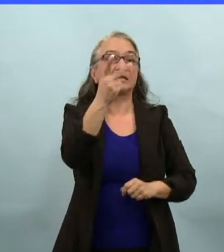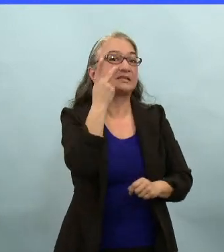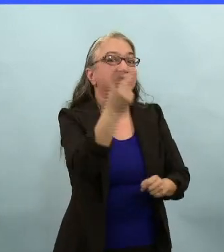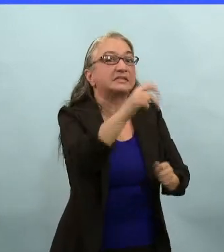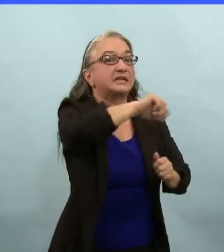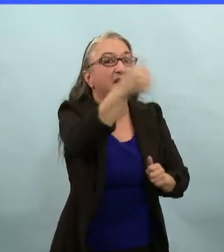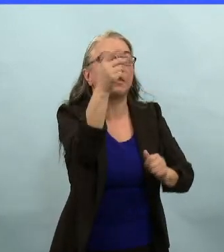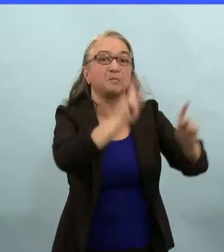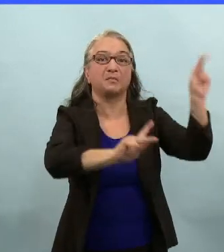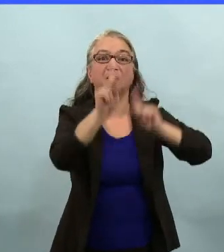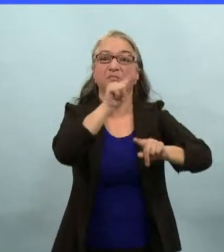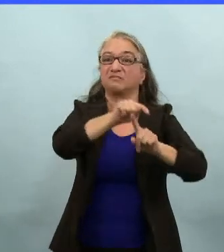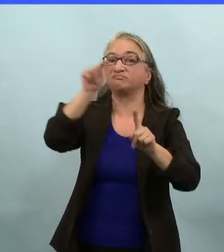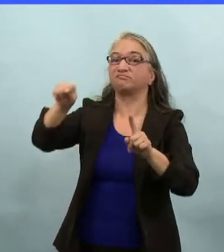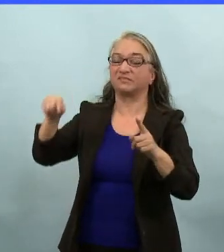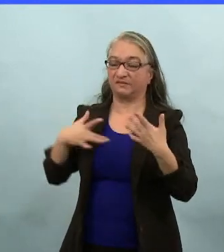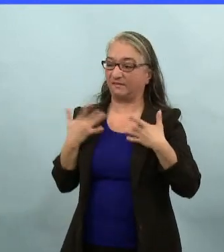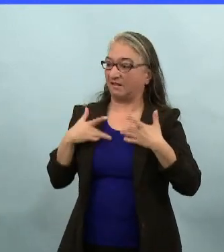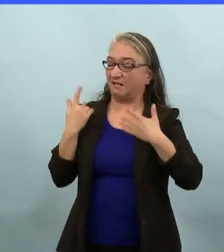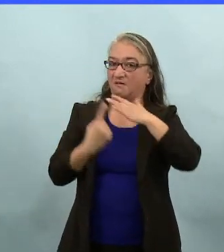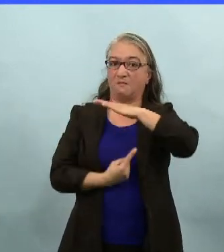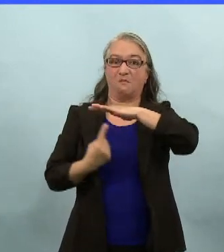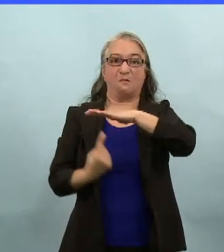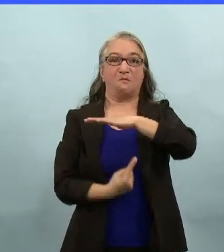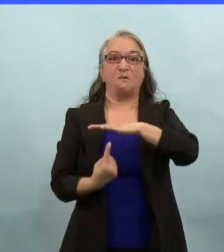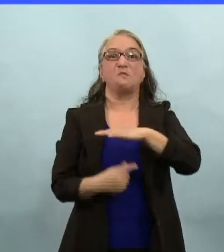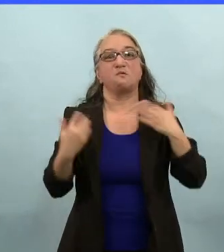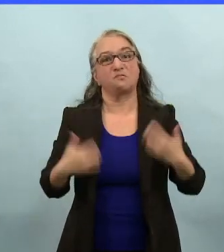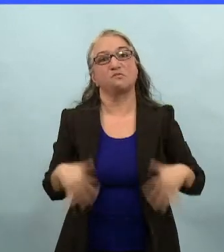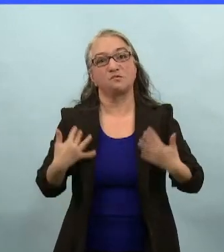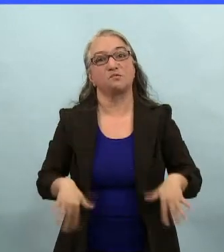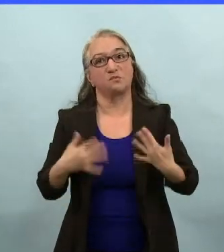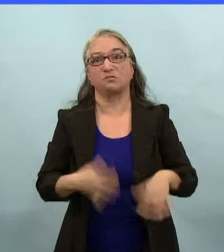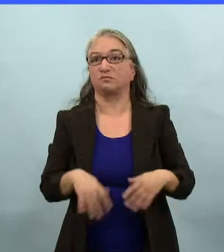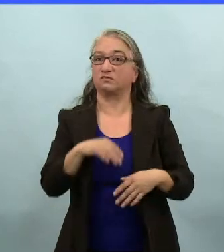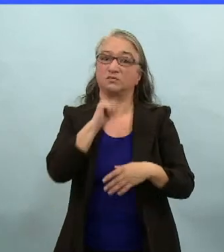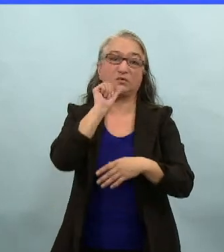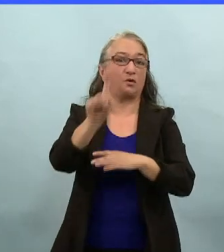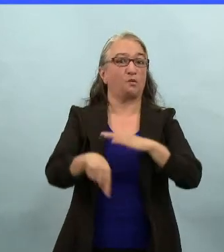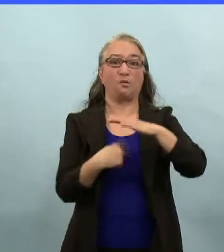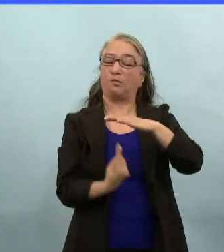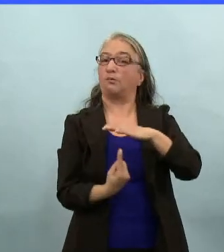you are not alone in this with the ongoing effects of the pandemic our government has